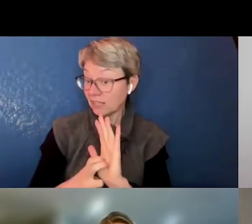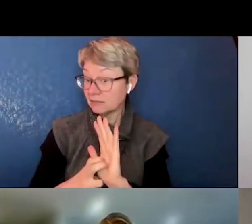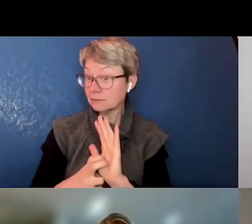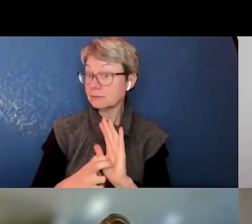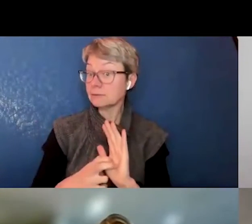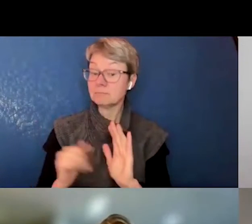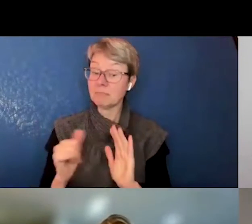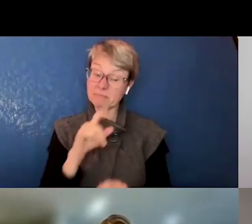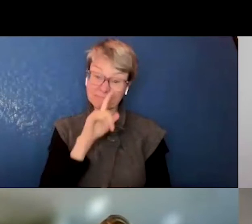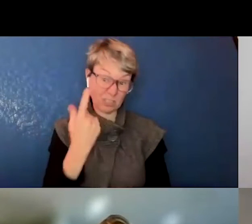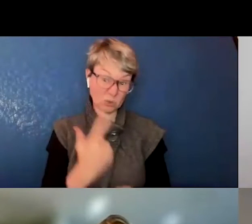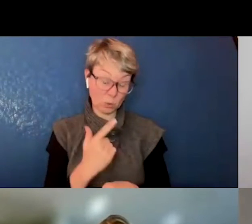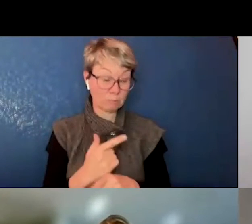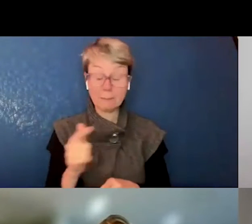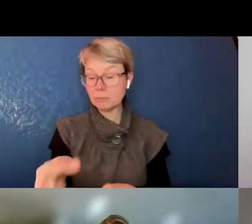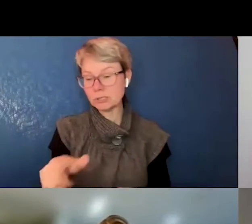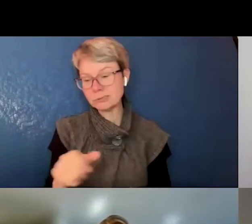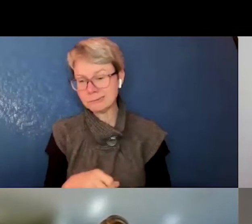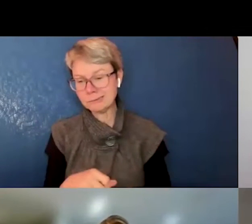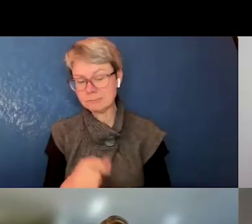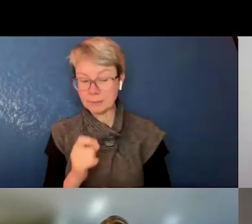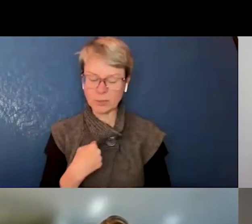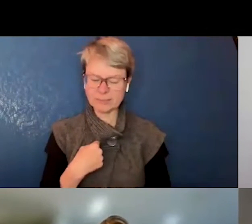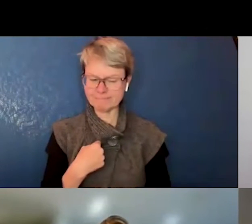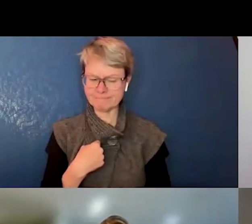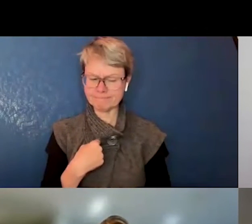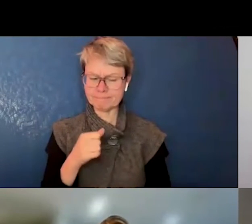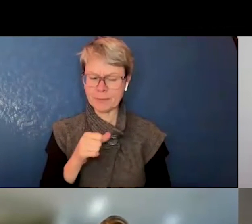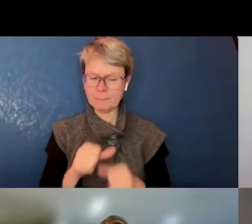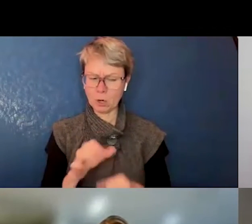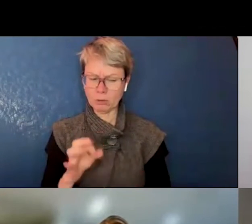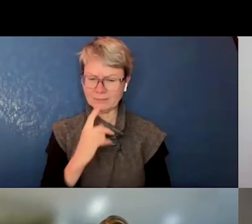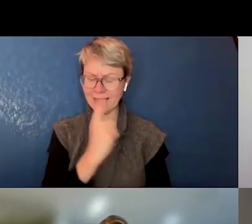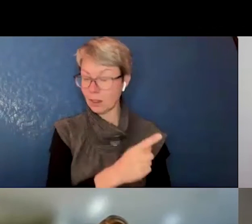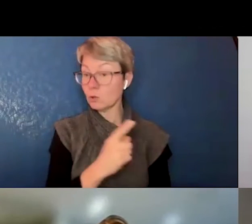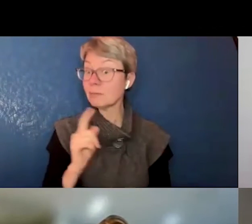um but for again as Sha says for strategic legal reasons there's there's only so much